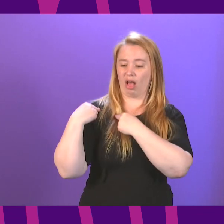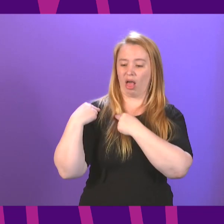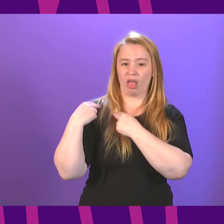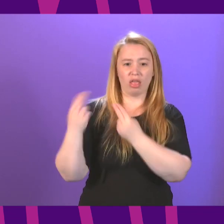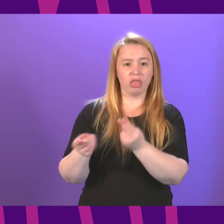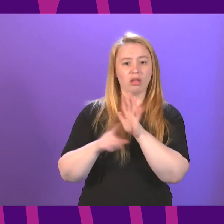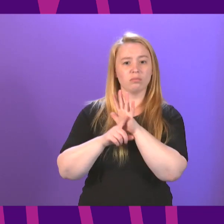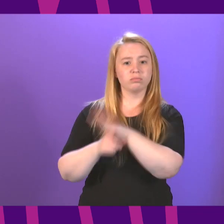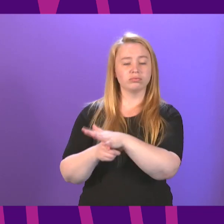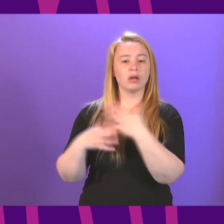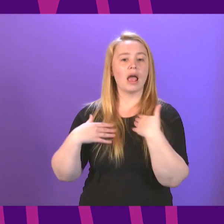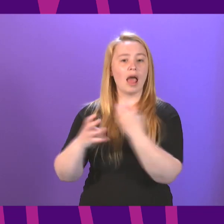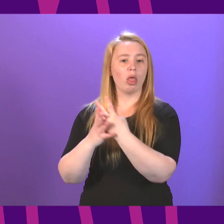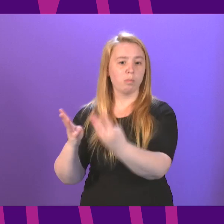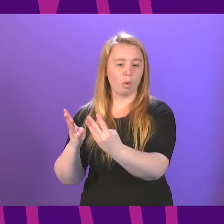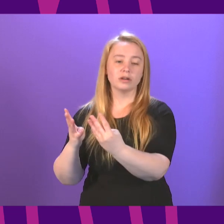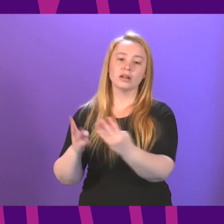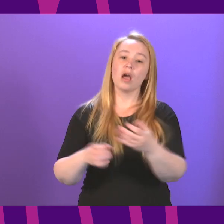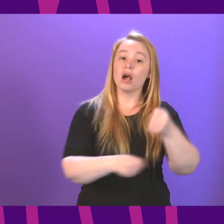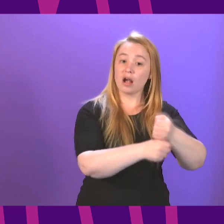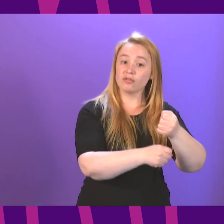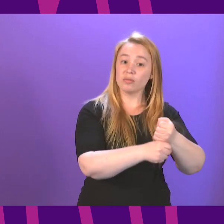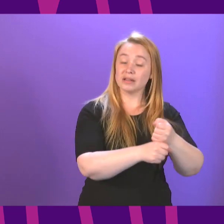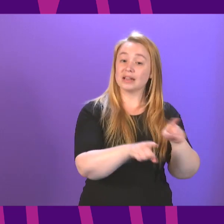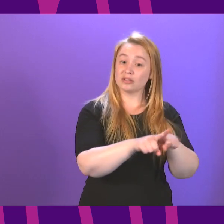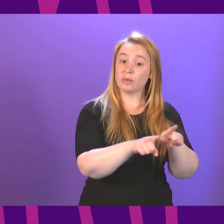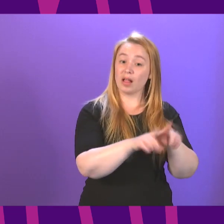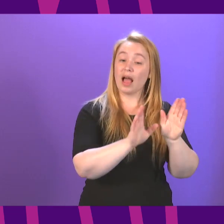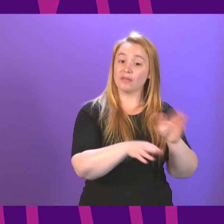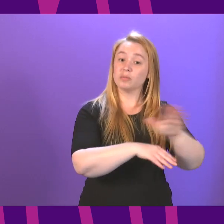for the Government. Nicola Sturgeon was the health secretary when the Queen Elizabeth university